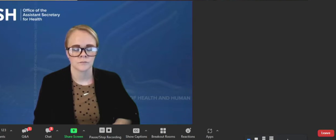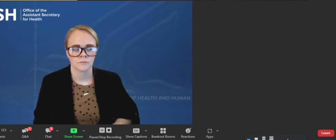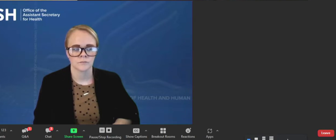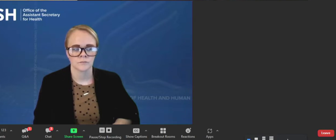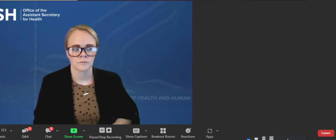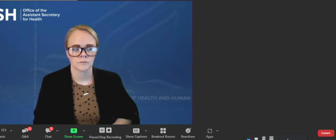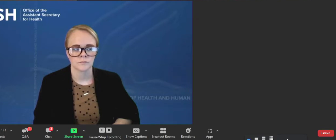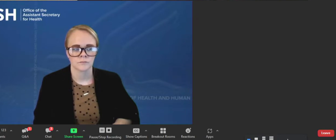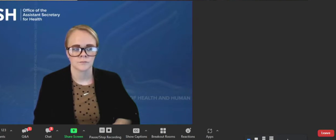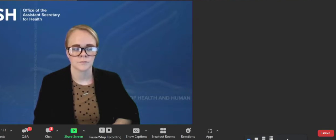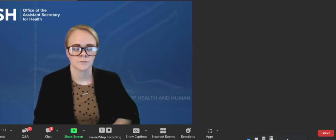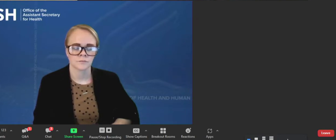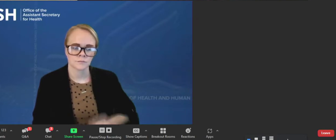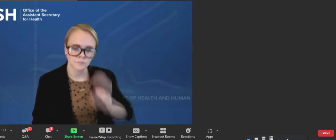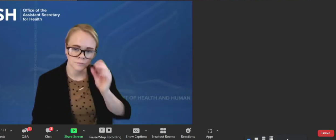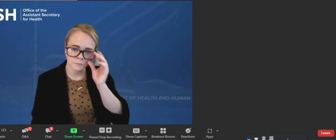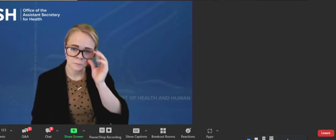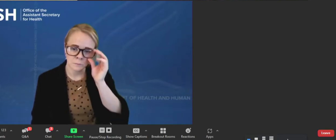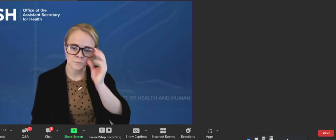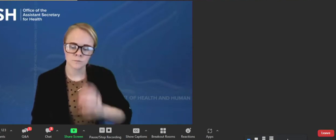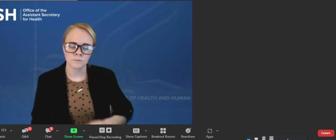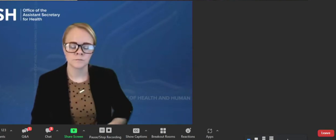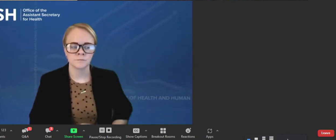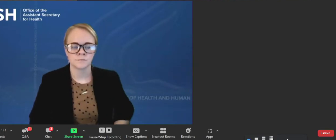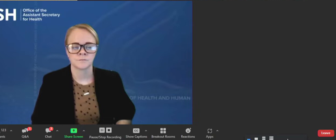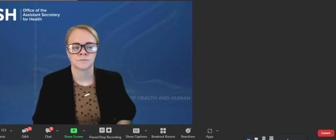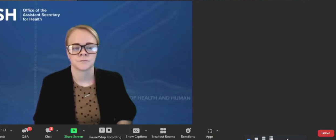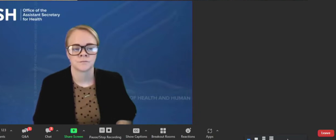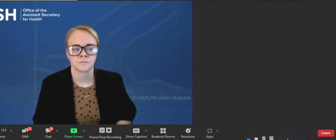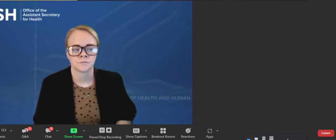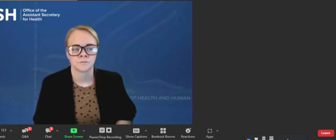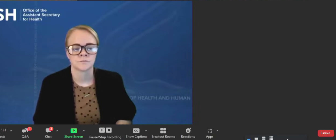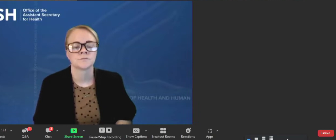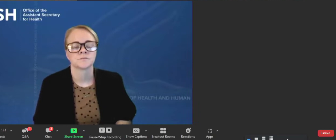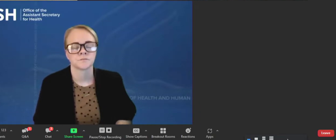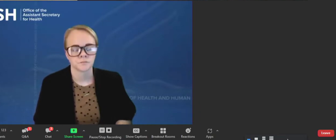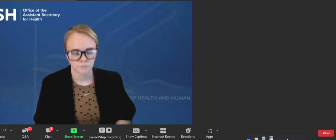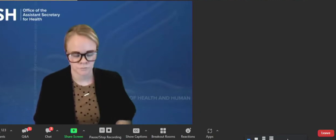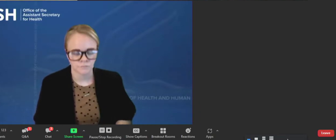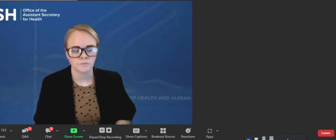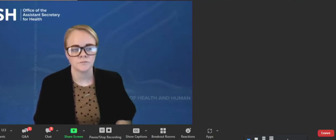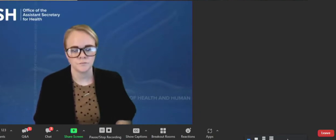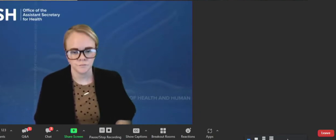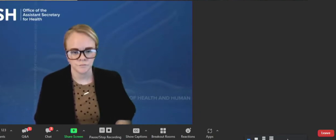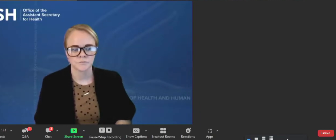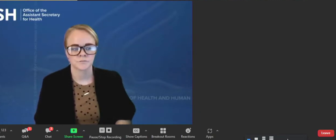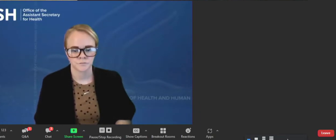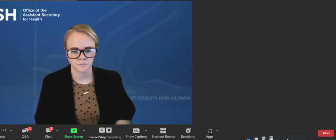We had clients who were trained in the motivational interviewing technique.